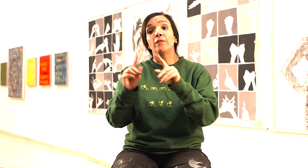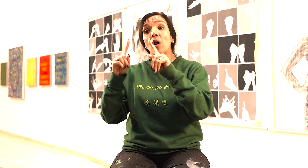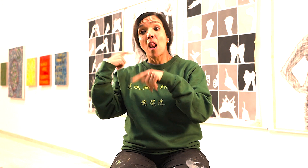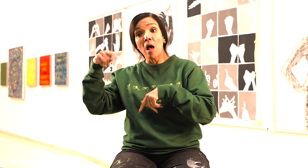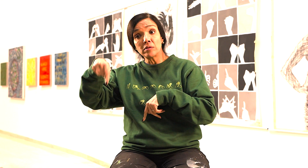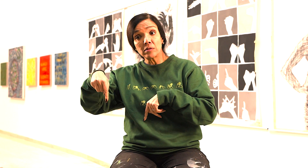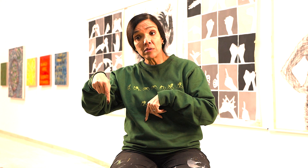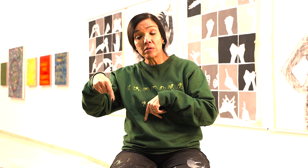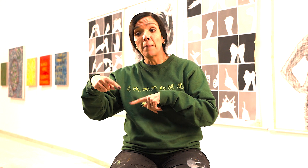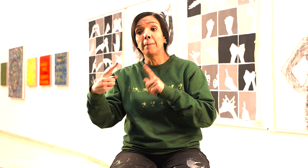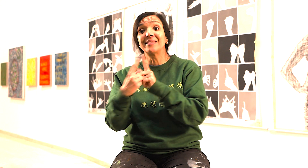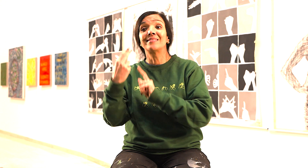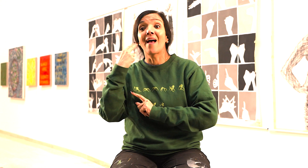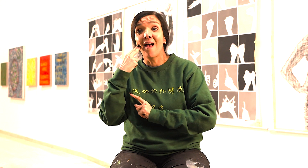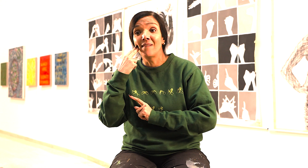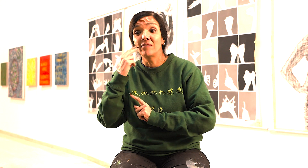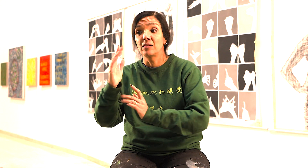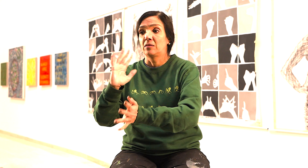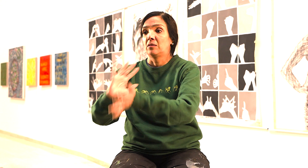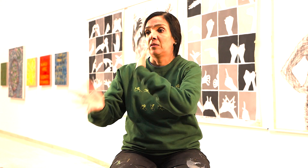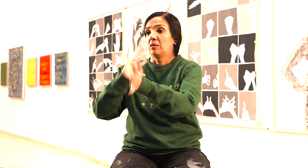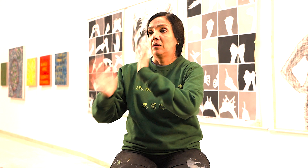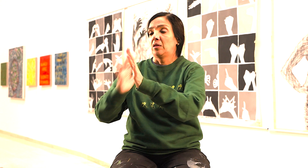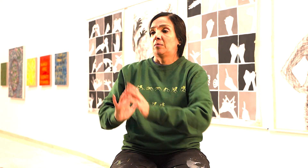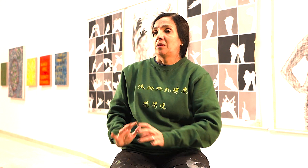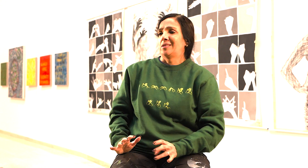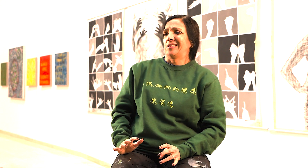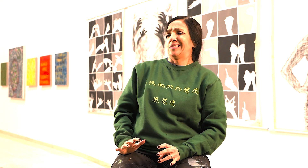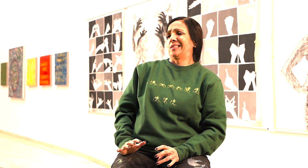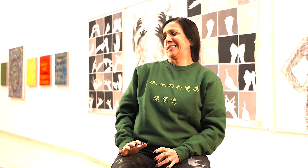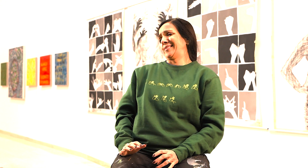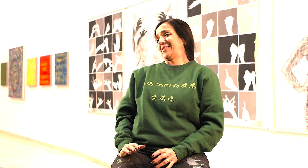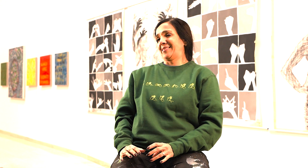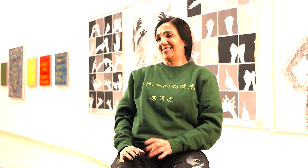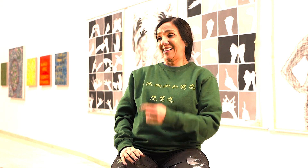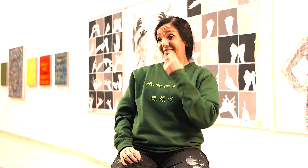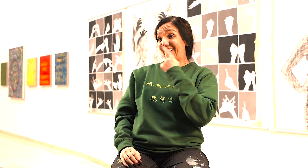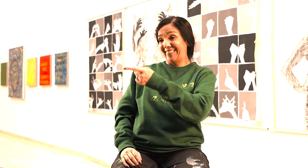and then I actually moved to London and met other Deaf people who were fluent in sign language,